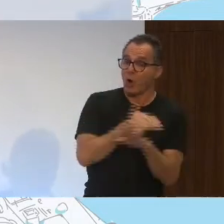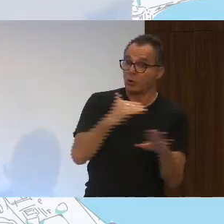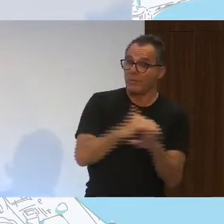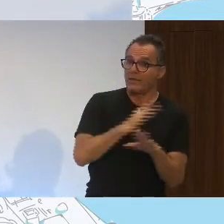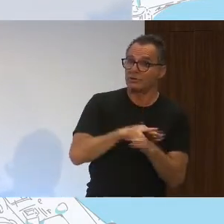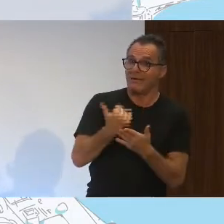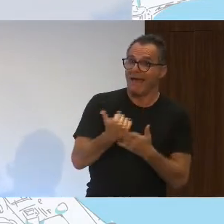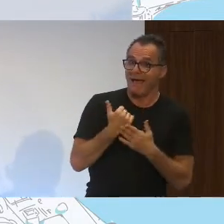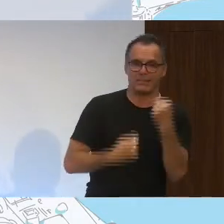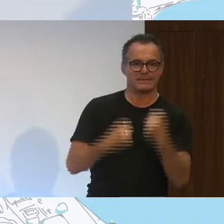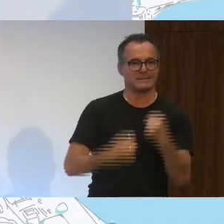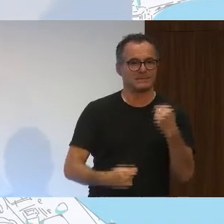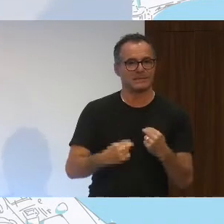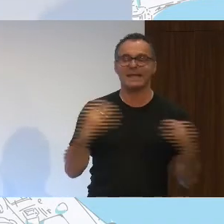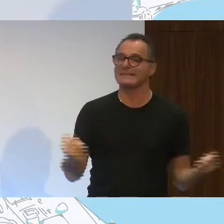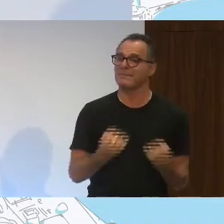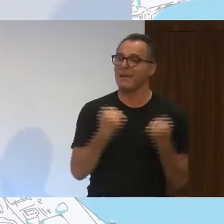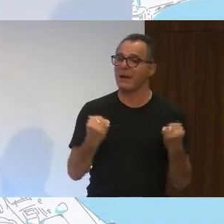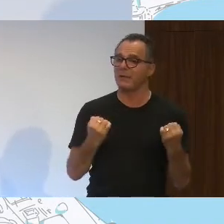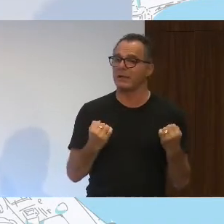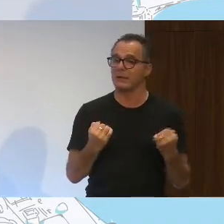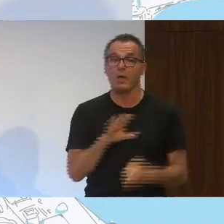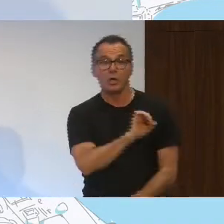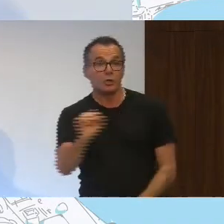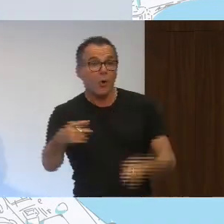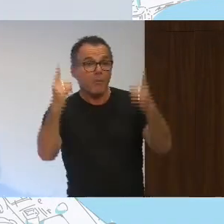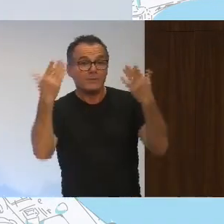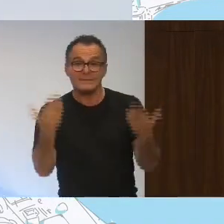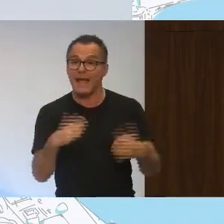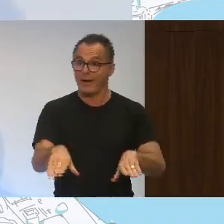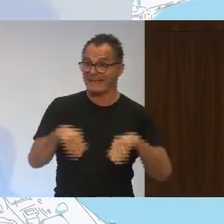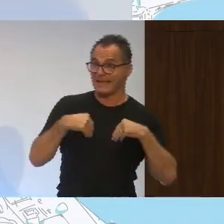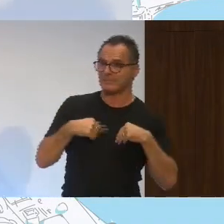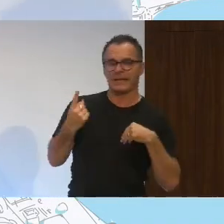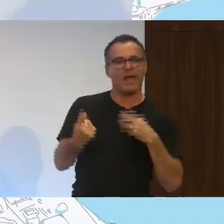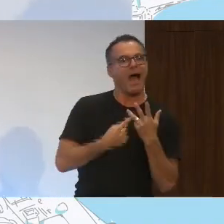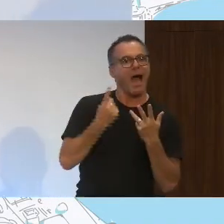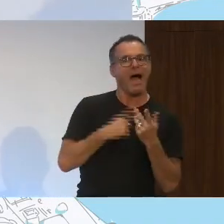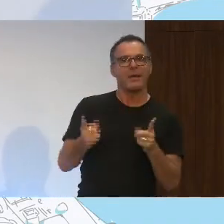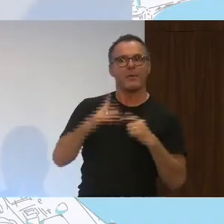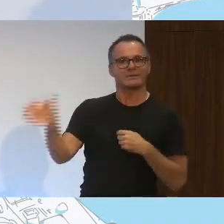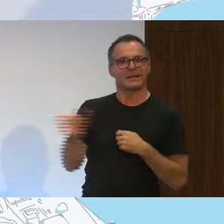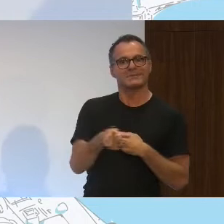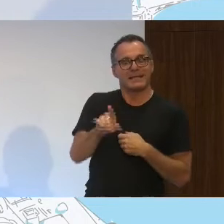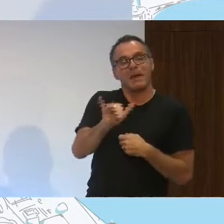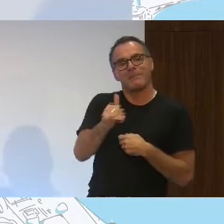You might have a lovely boss now, but a year down the line, five years down the line when it's a different person, will still get the same things.